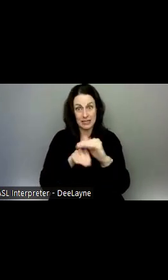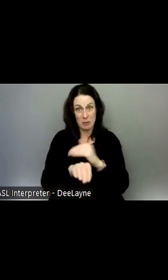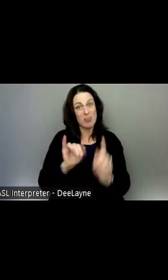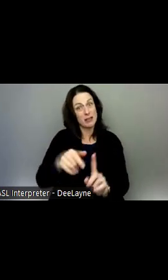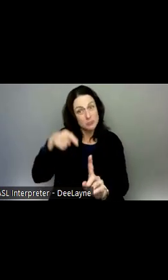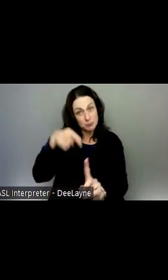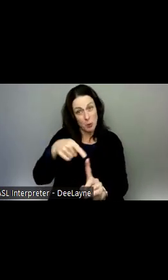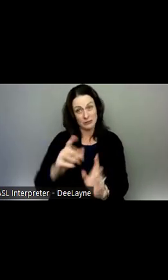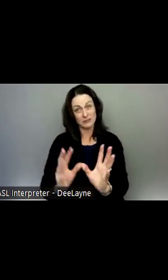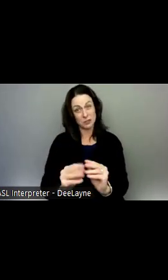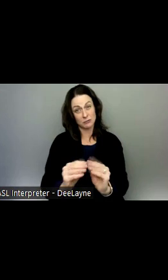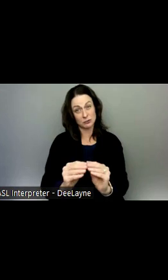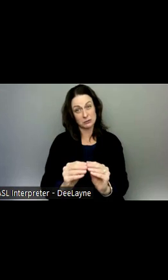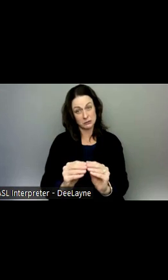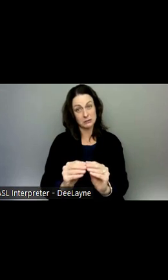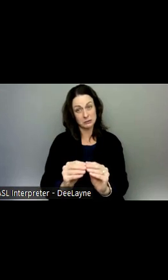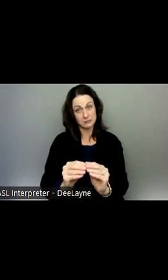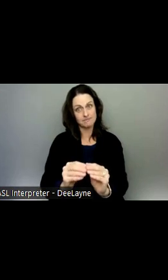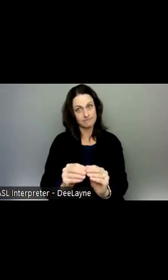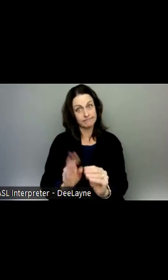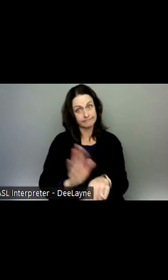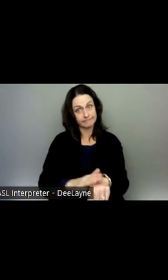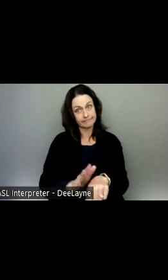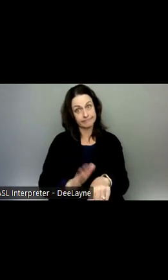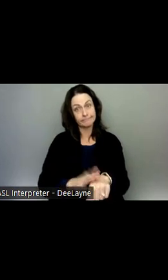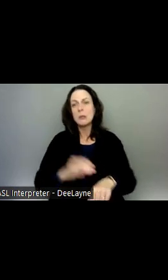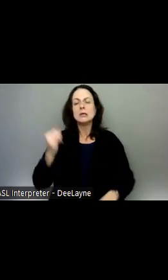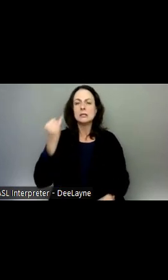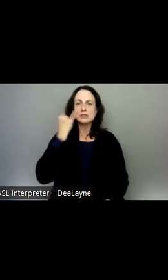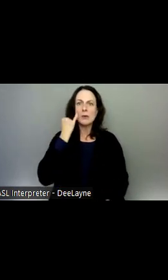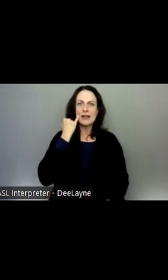So there is another conference,